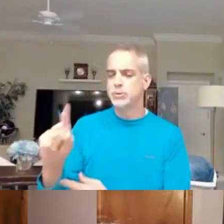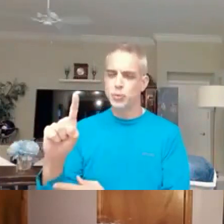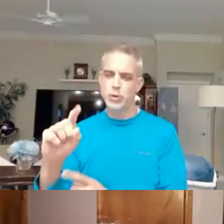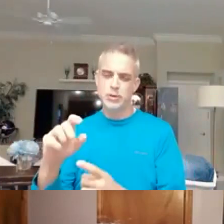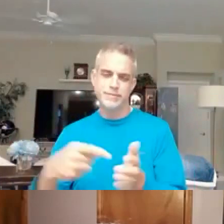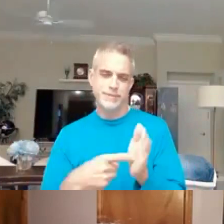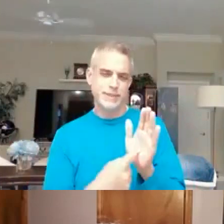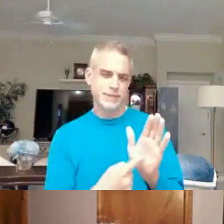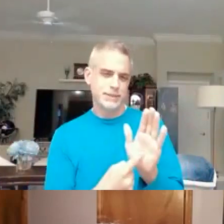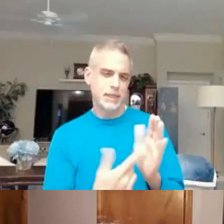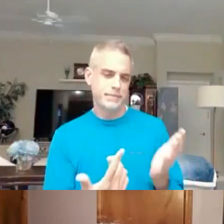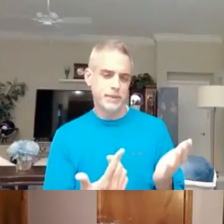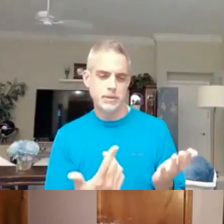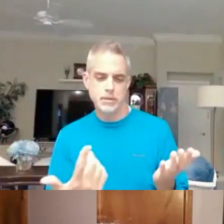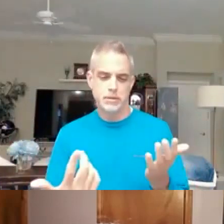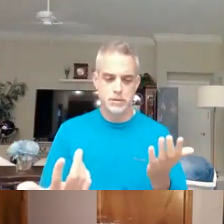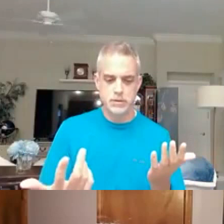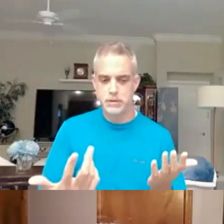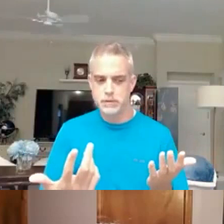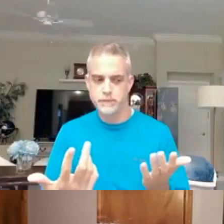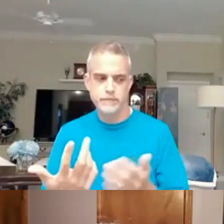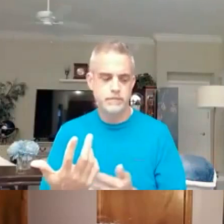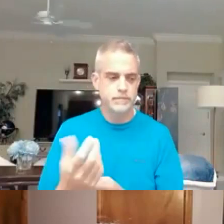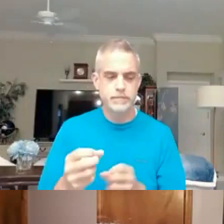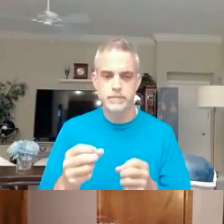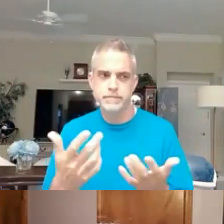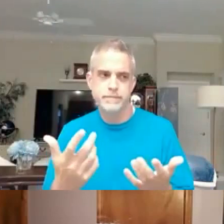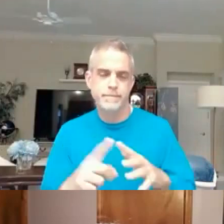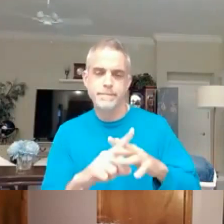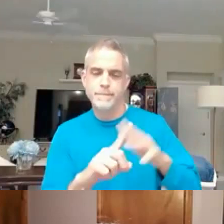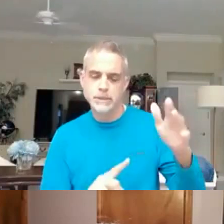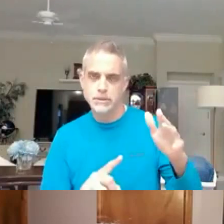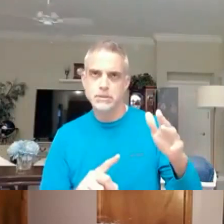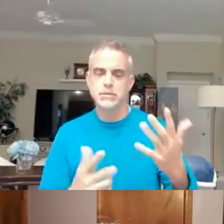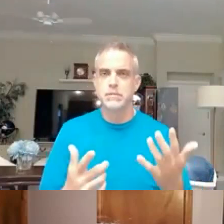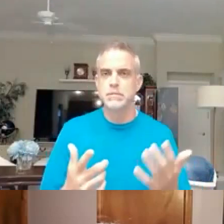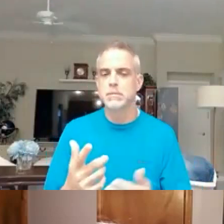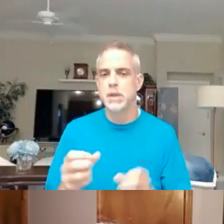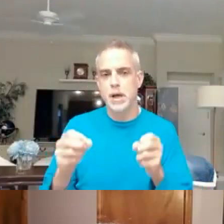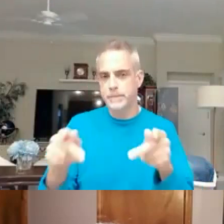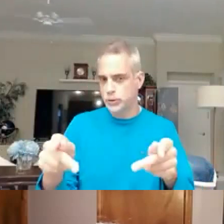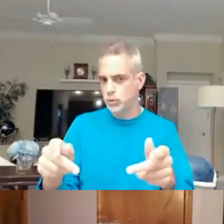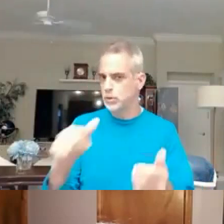So, that's one example of how I might feel